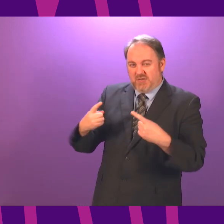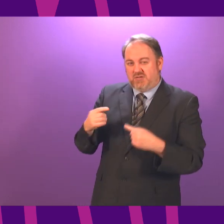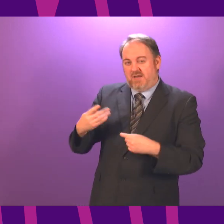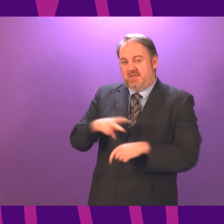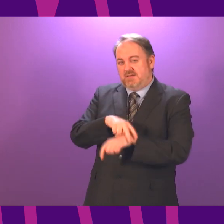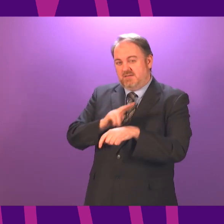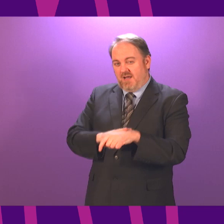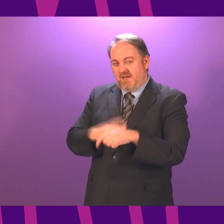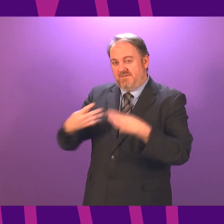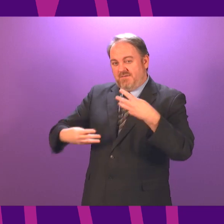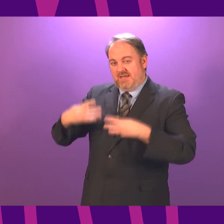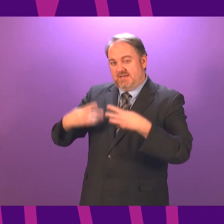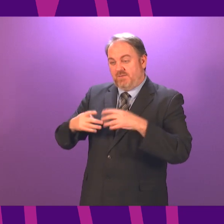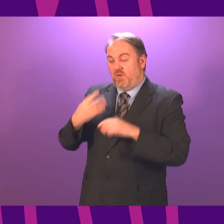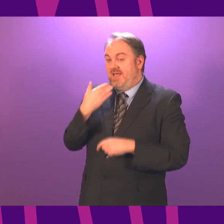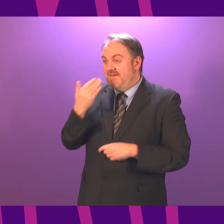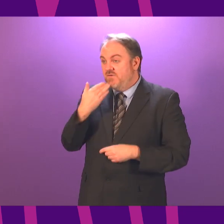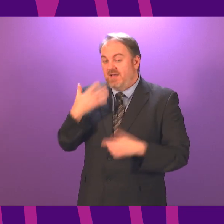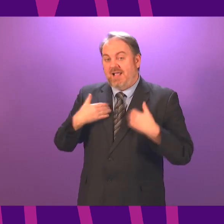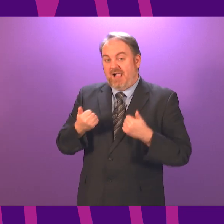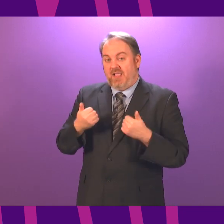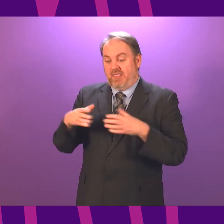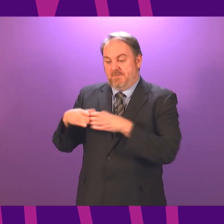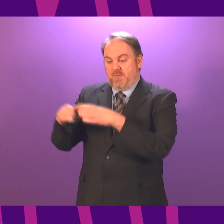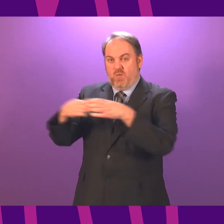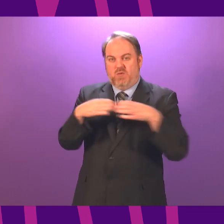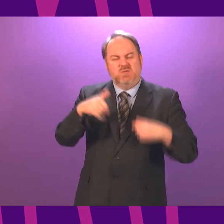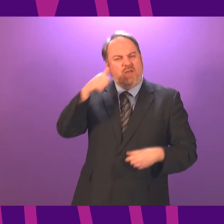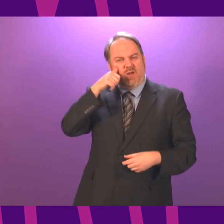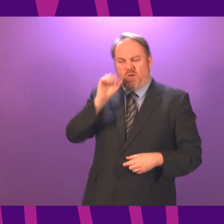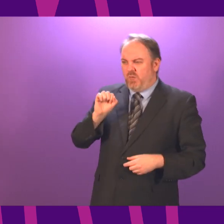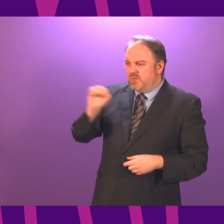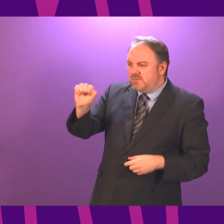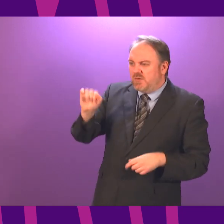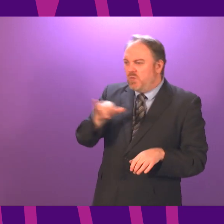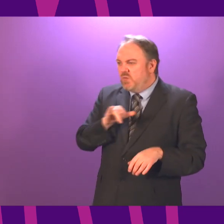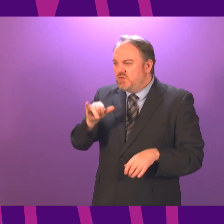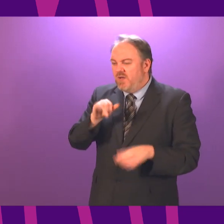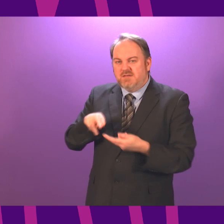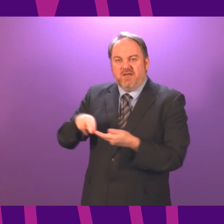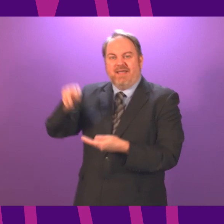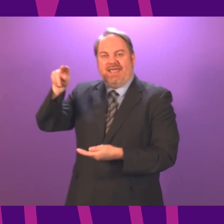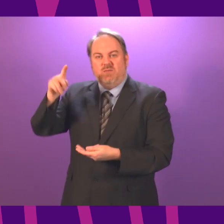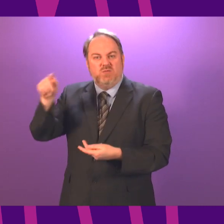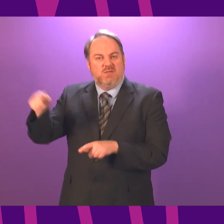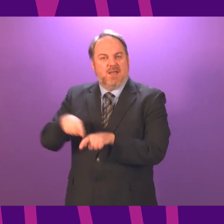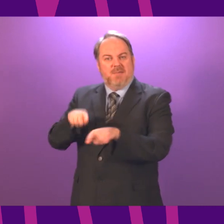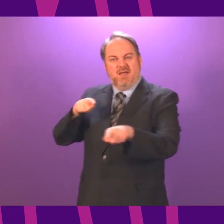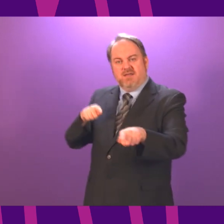at a health board level, so that we can see, better understand and track progress? The First Minister (Nicola Sturgeon): I will not repeat